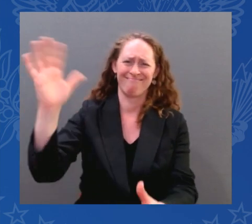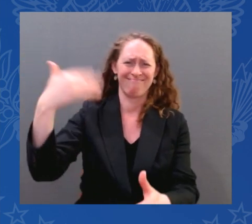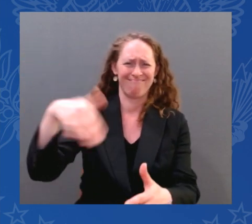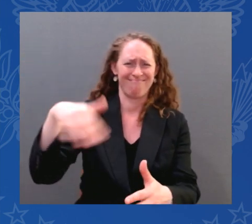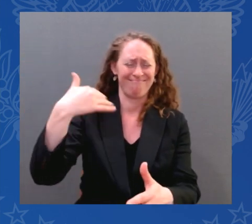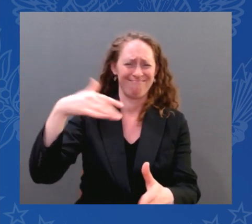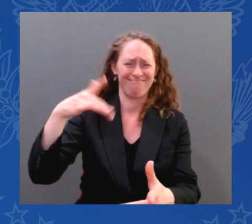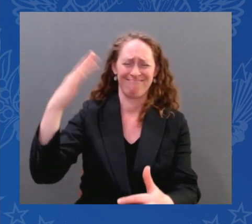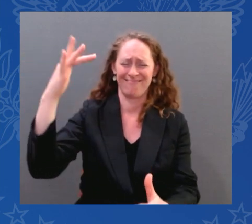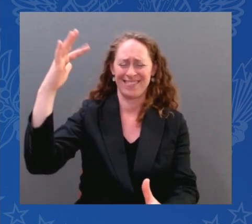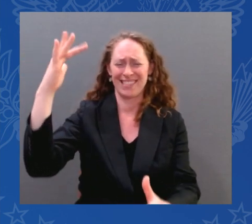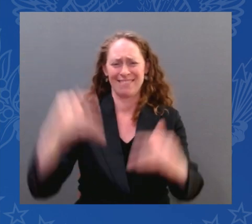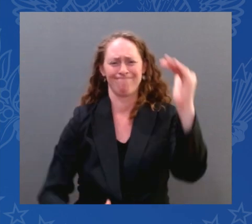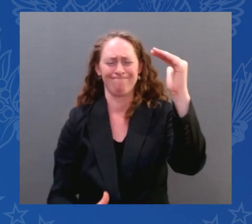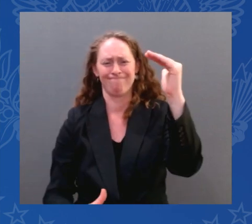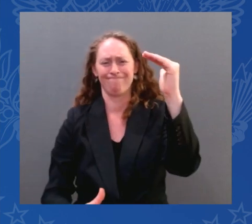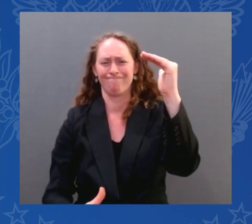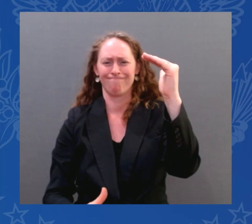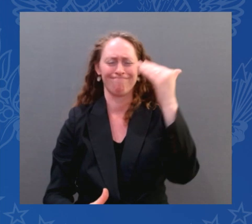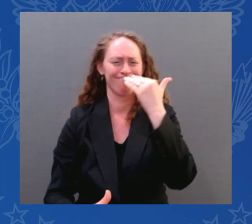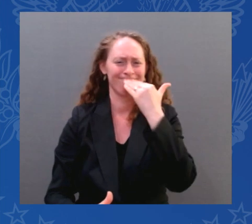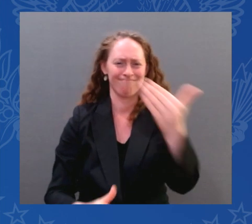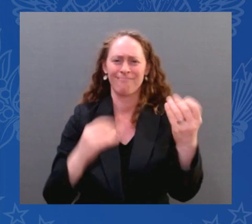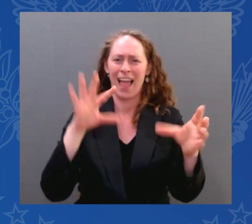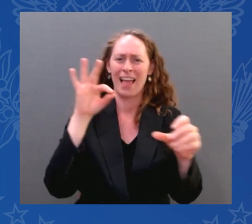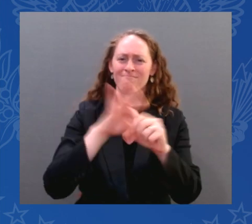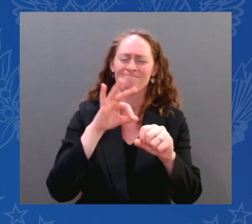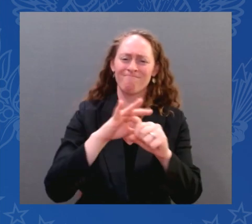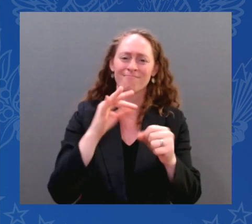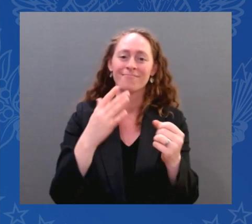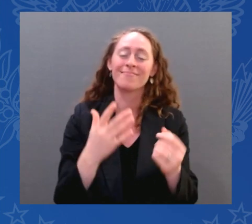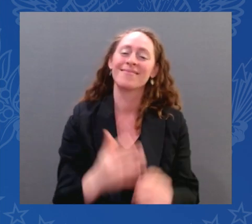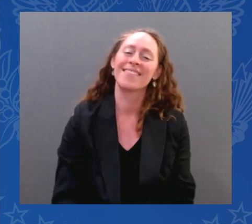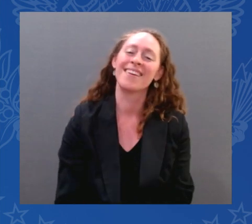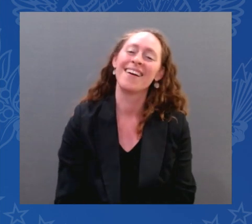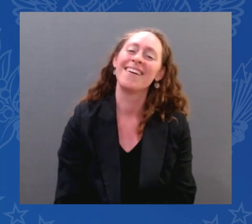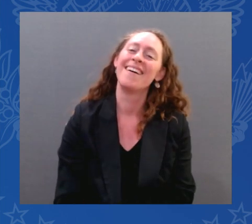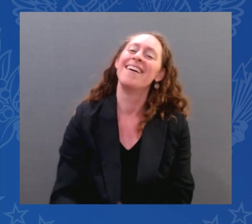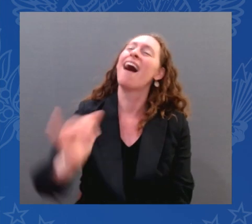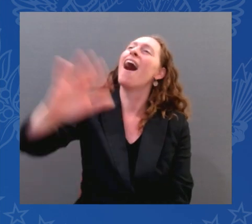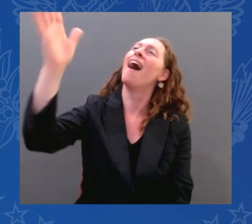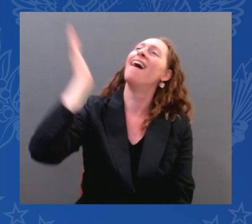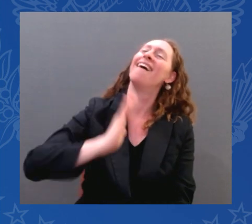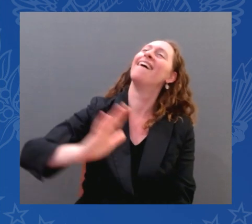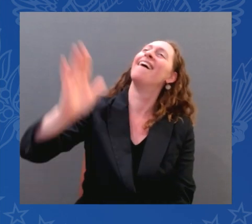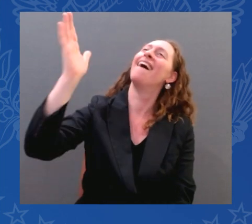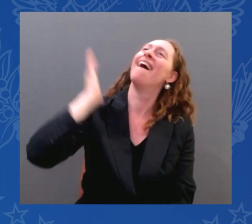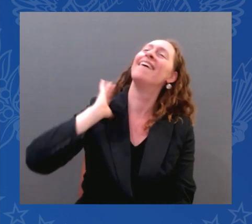And no objection to the Senate. I hardly remember those days. And I served there for 36 years.